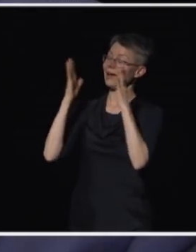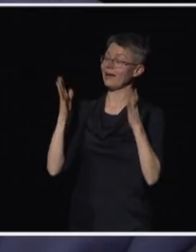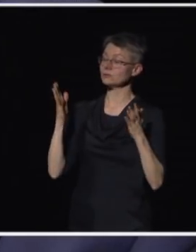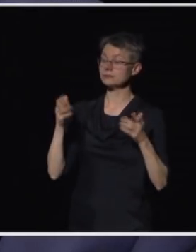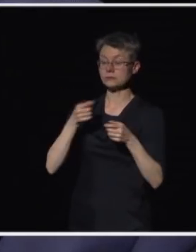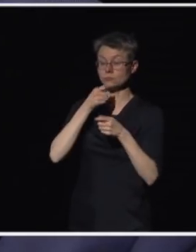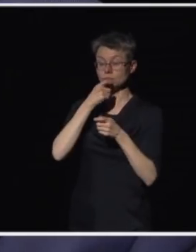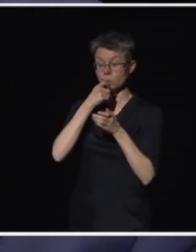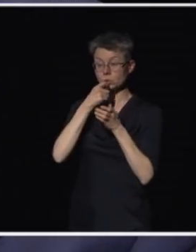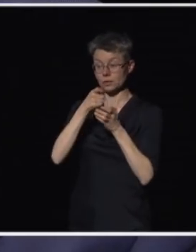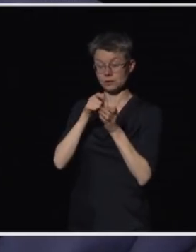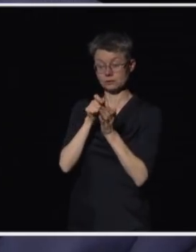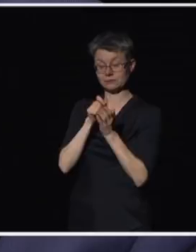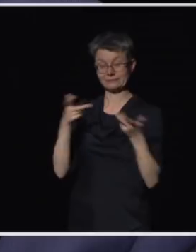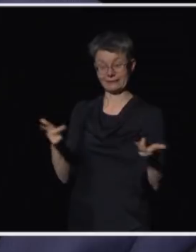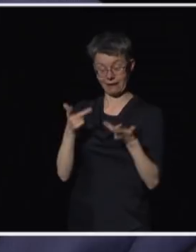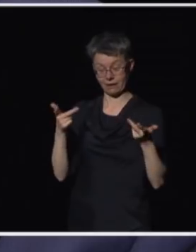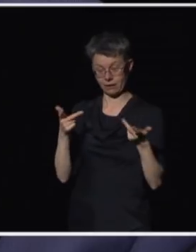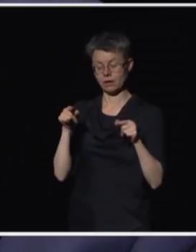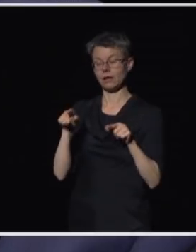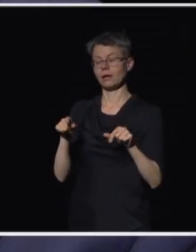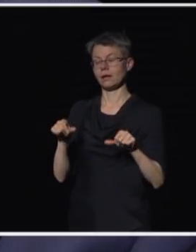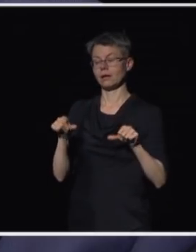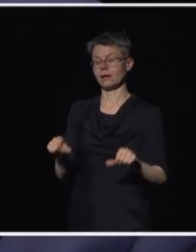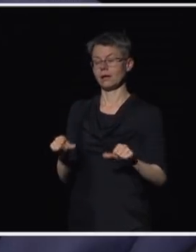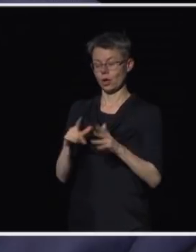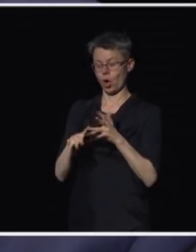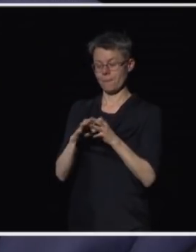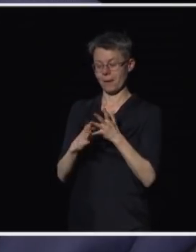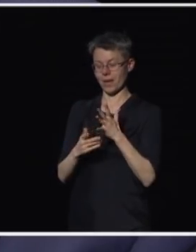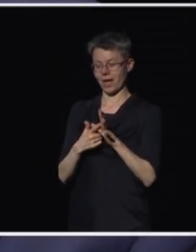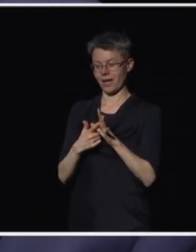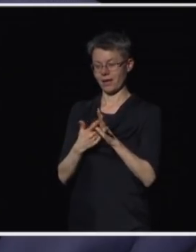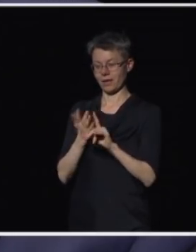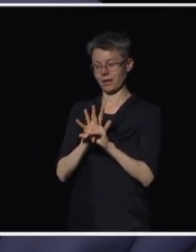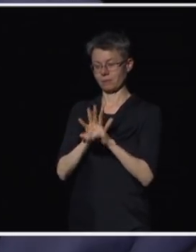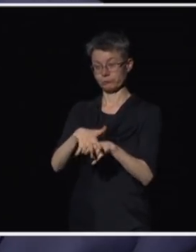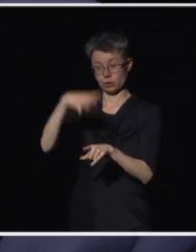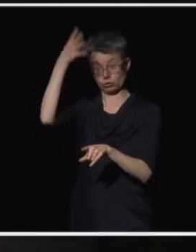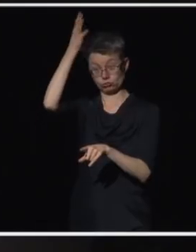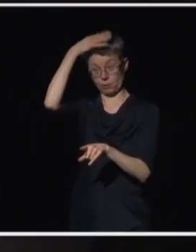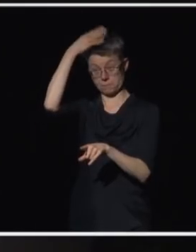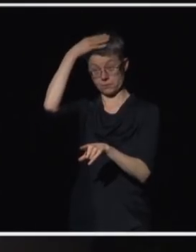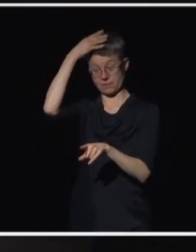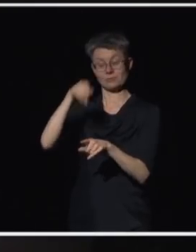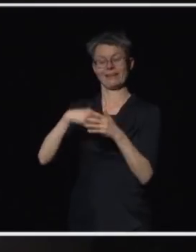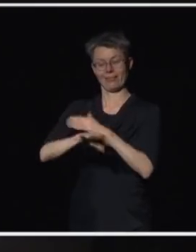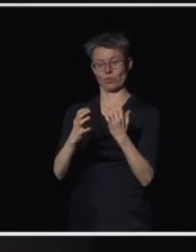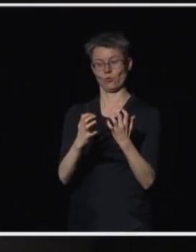when President Obama humiliated Donald Trump who was sitting in the audience. Mmhmm. It was very funny.